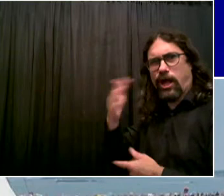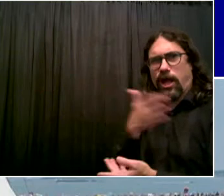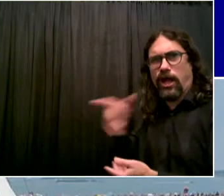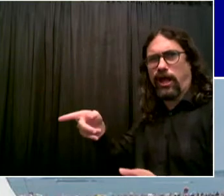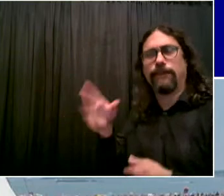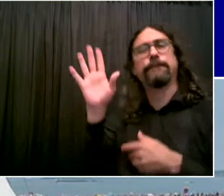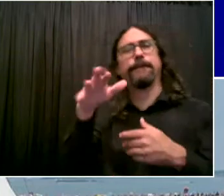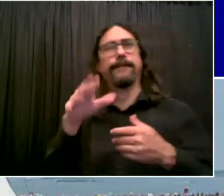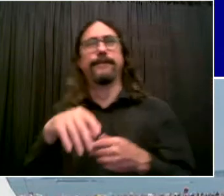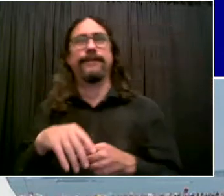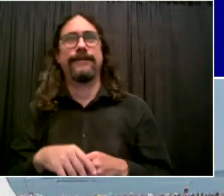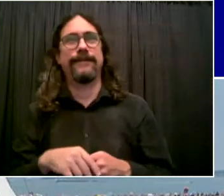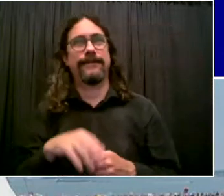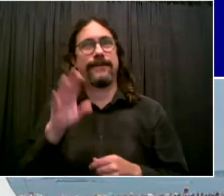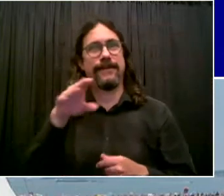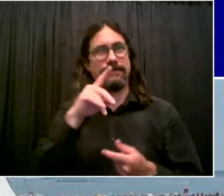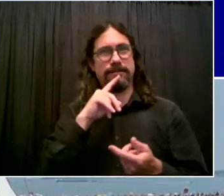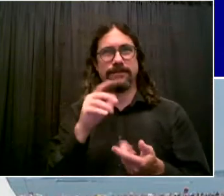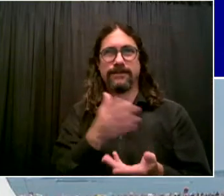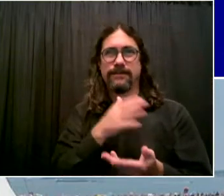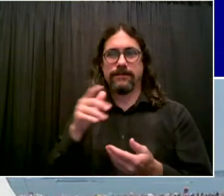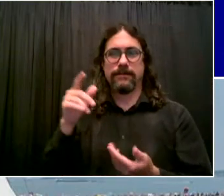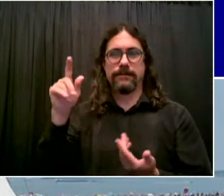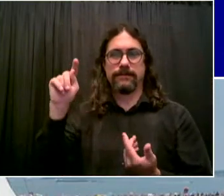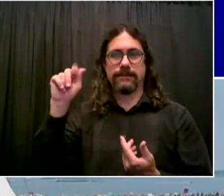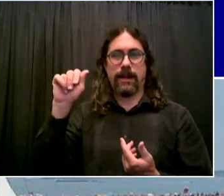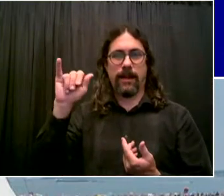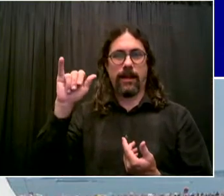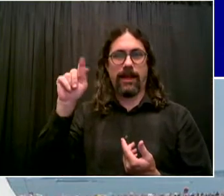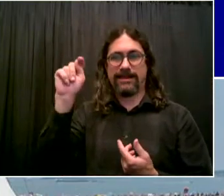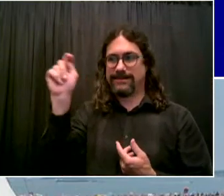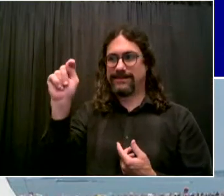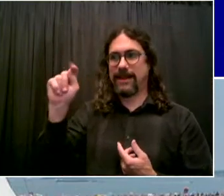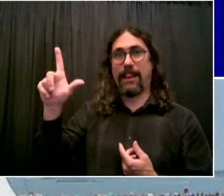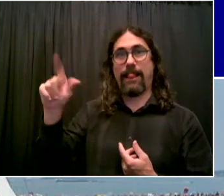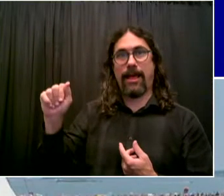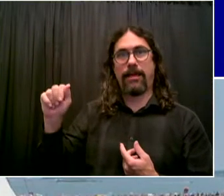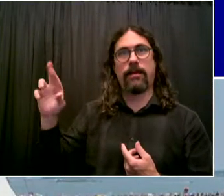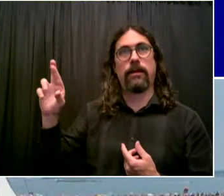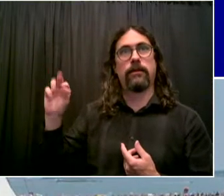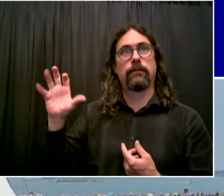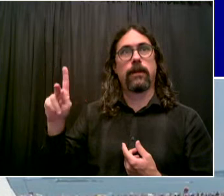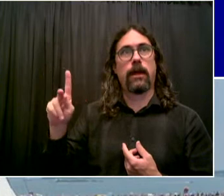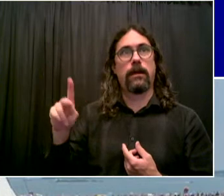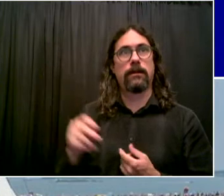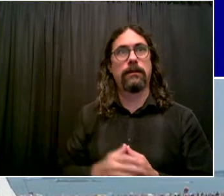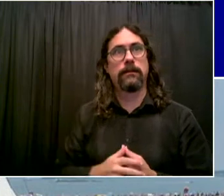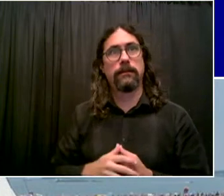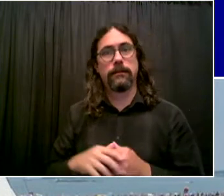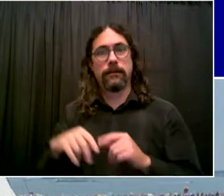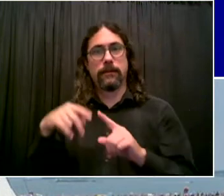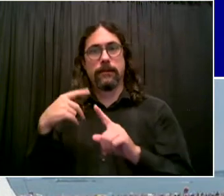OF COURSE,, TO FINISH IT OFF